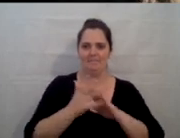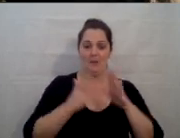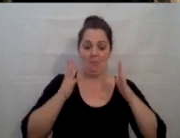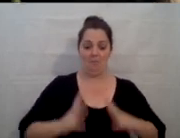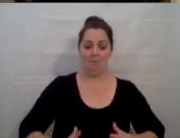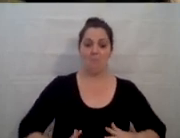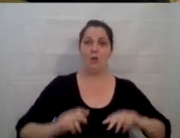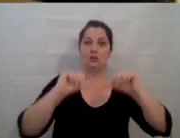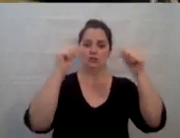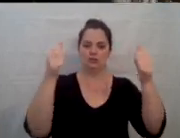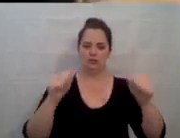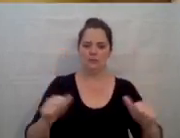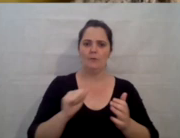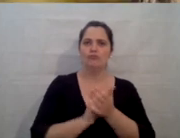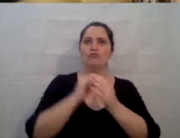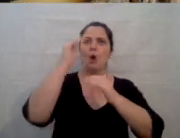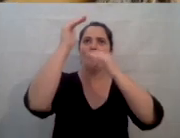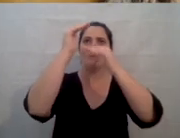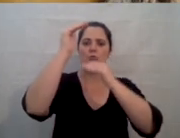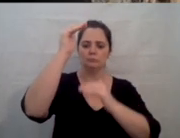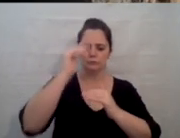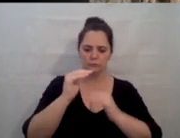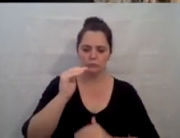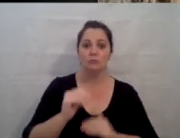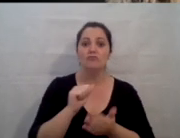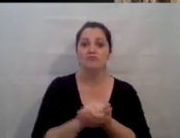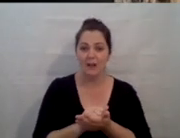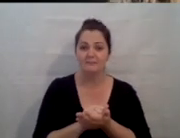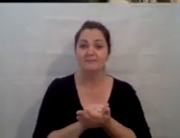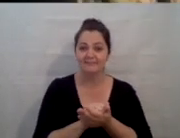in about a minute, 60 seconds or less. And you can always continue to sight –